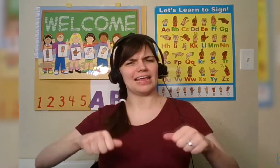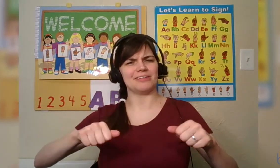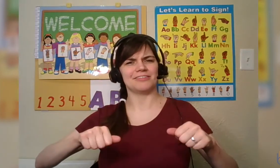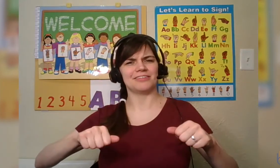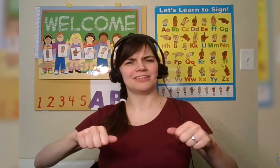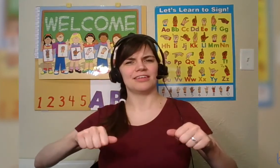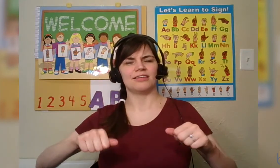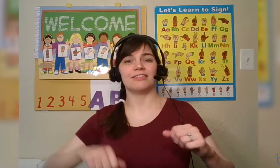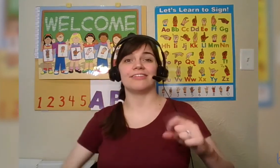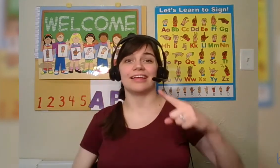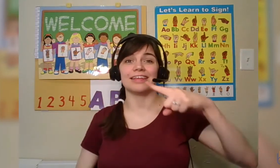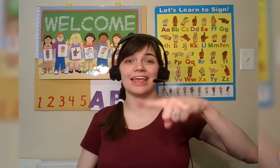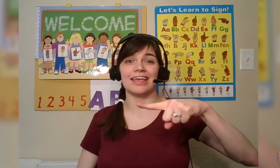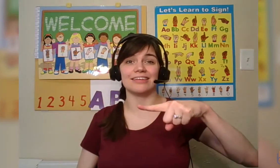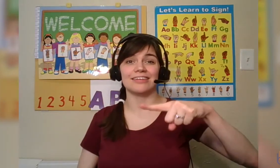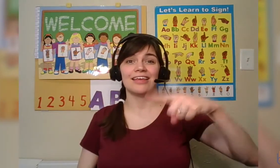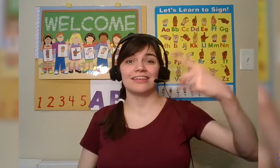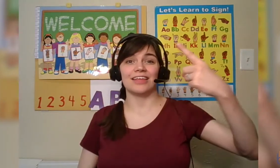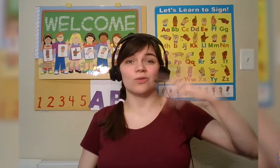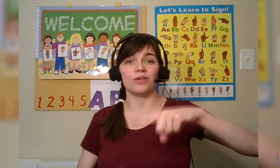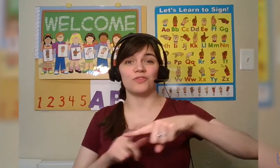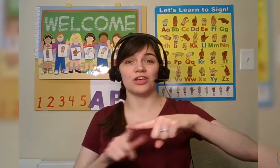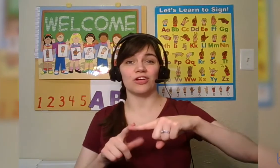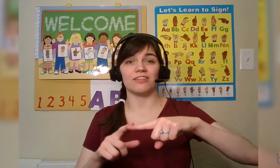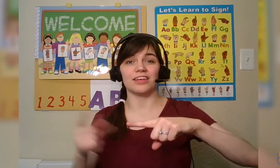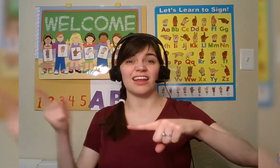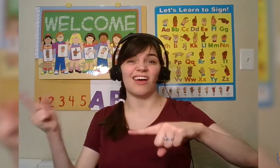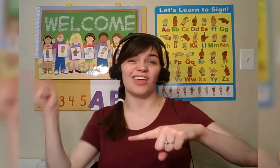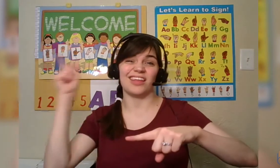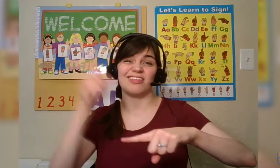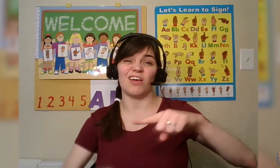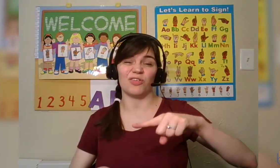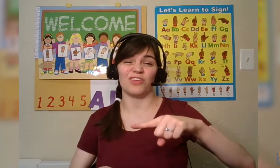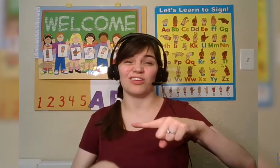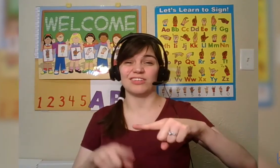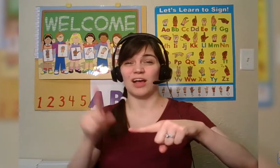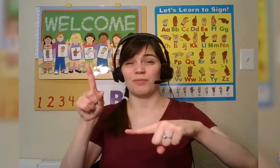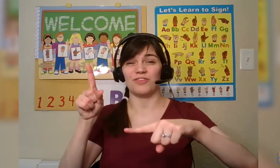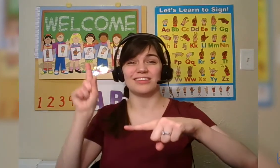To sign, "can't," take one finger and stick it out and hit the other finger on top of it.